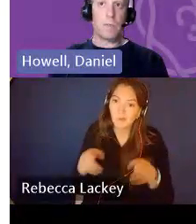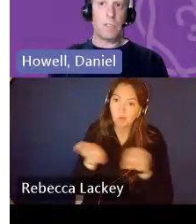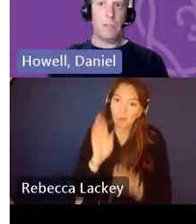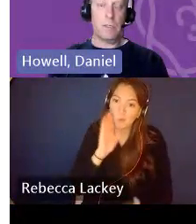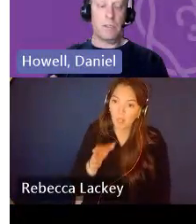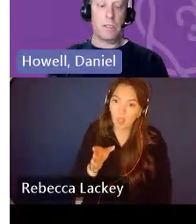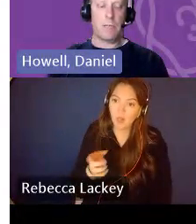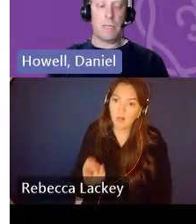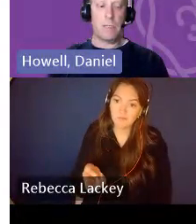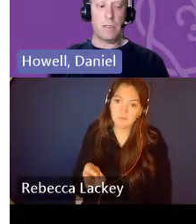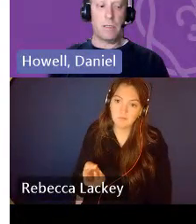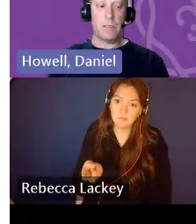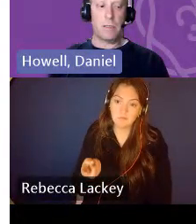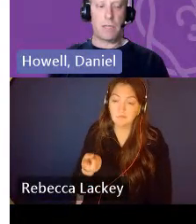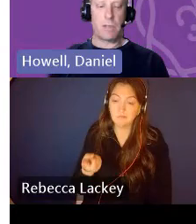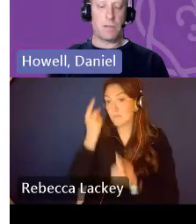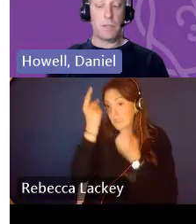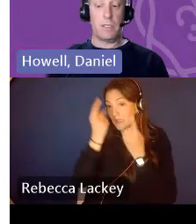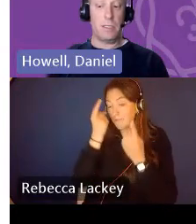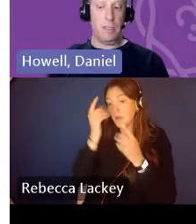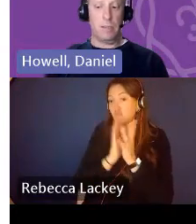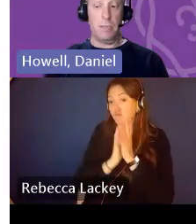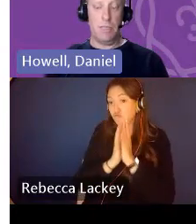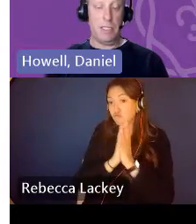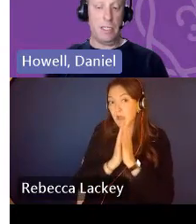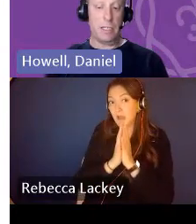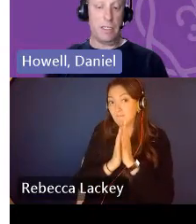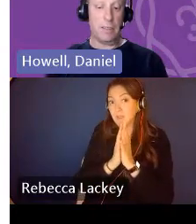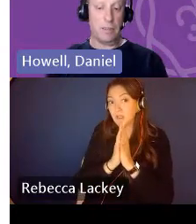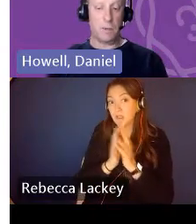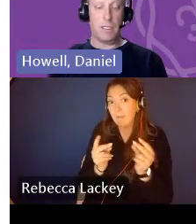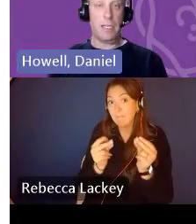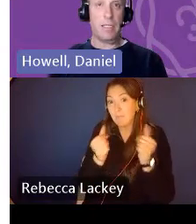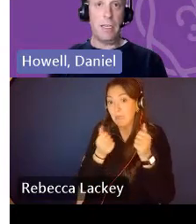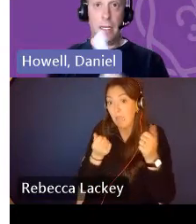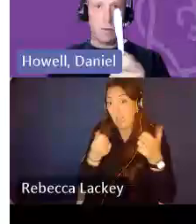when we think about the traffic flow in the immediate area during that,